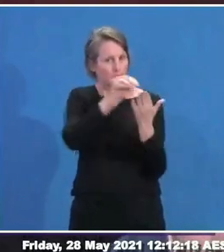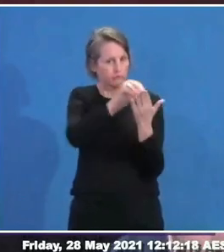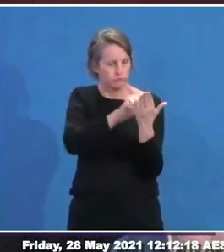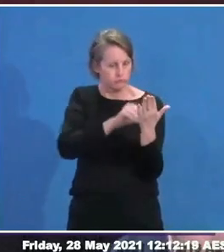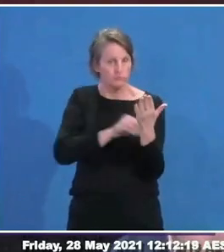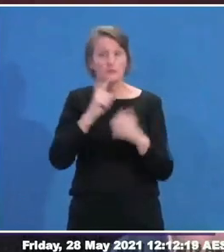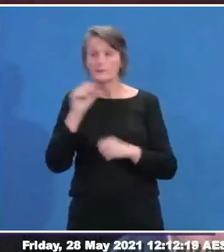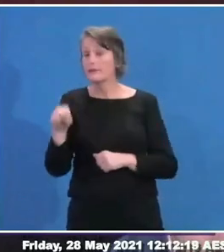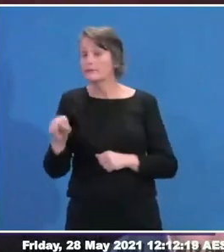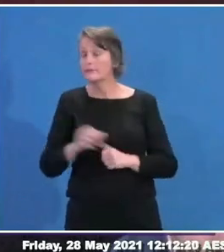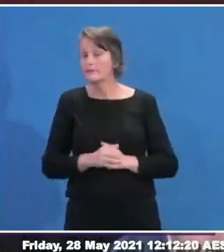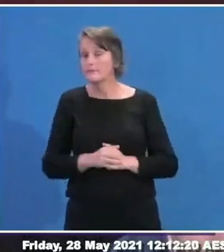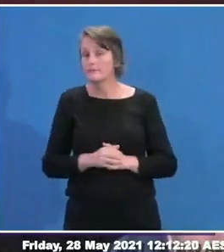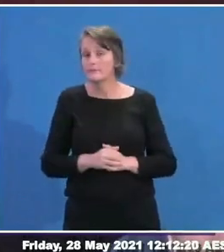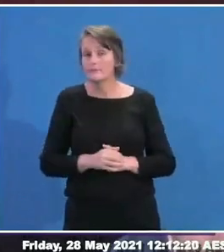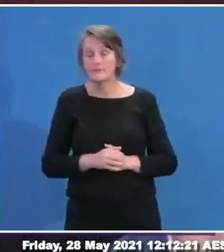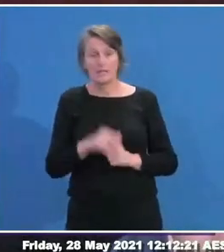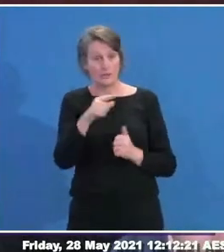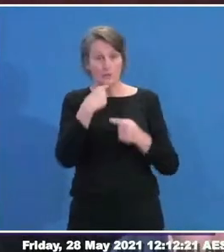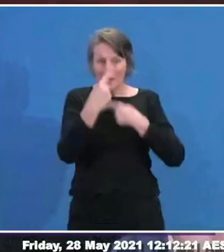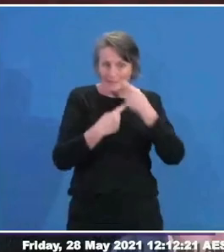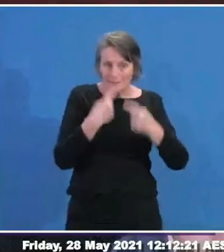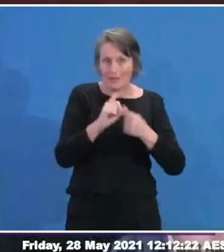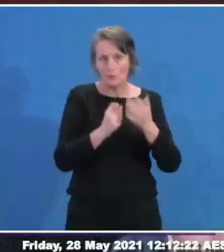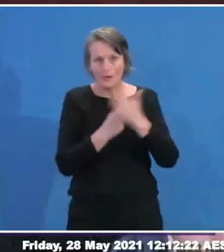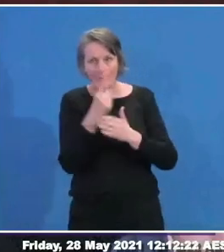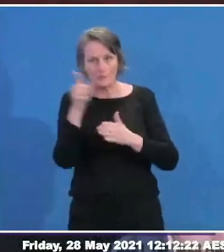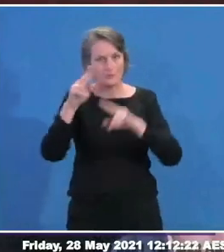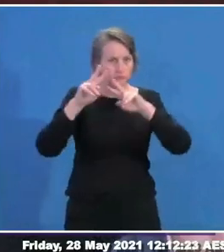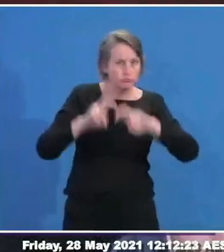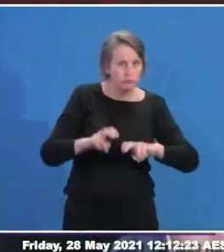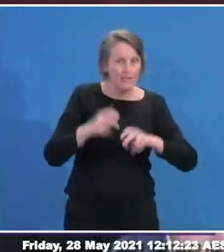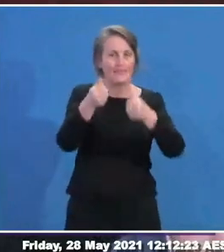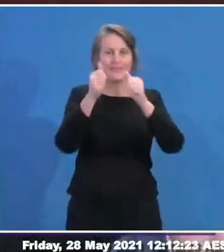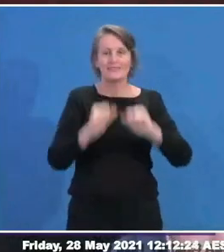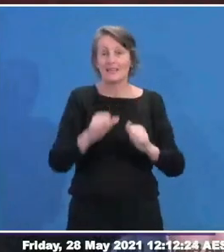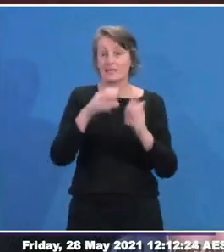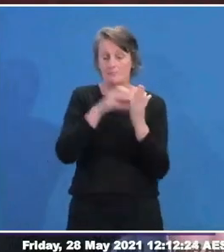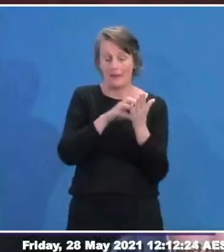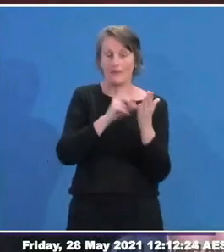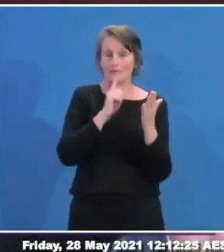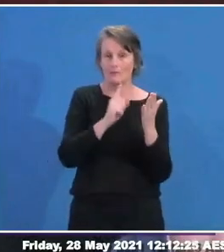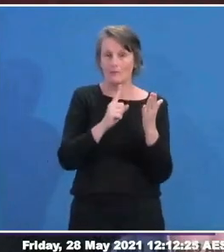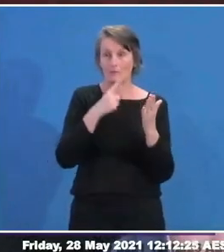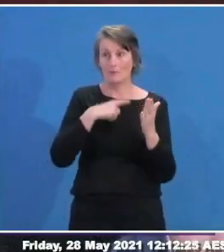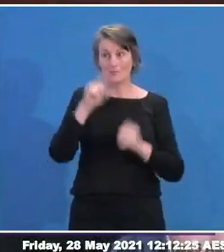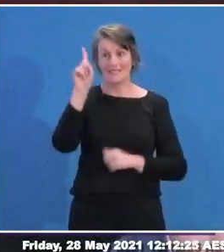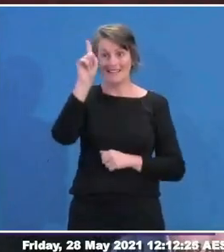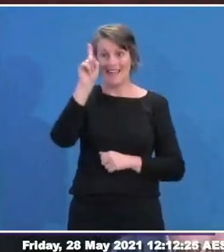You describe there what is occurring with the investigations, and then in the next paragraph you say: Based on the current status of her investigation .....